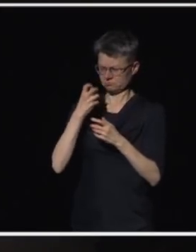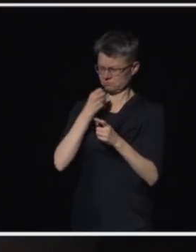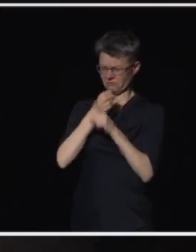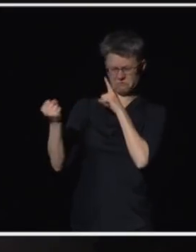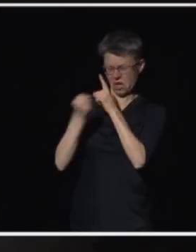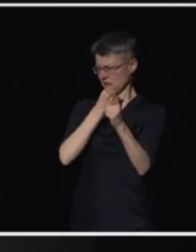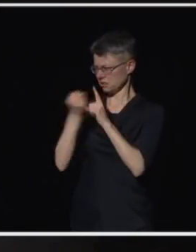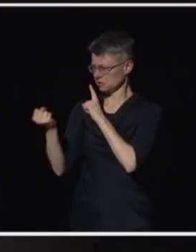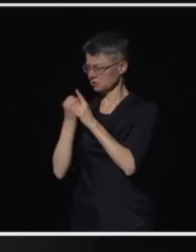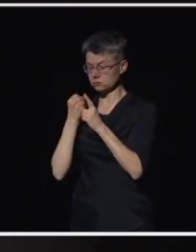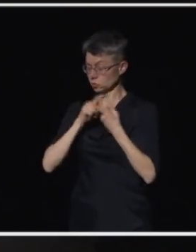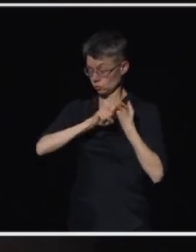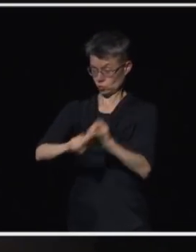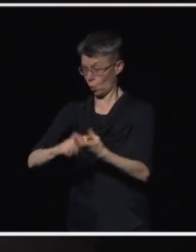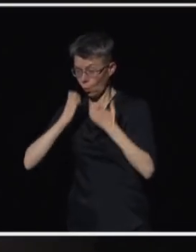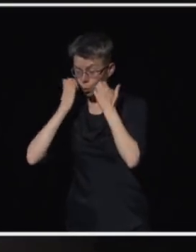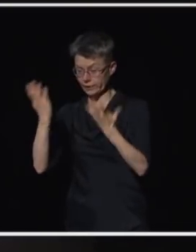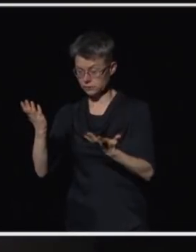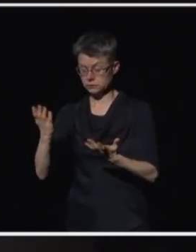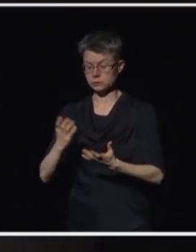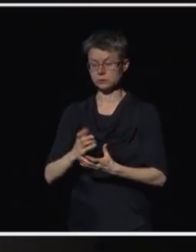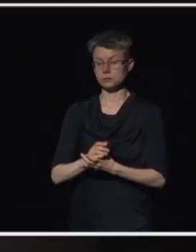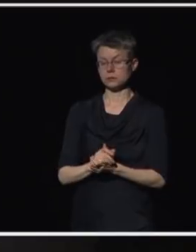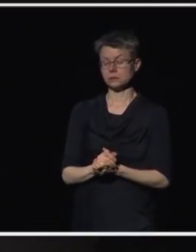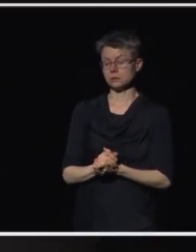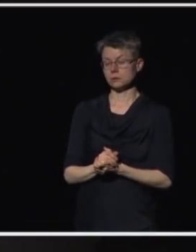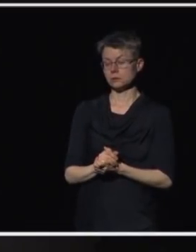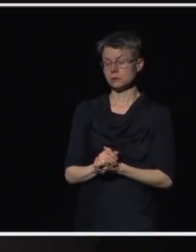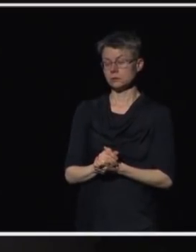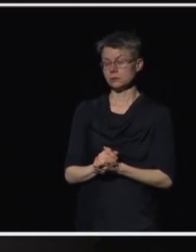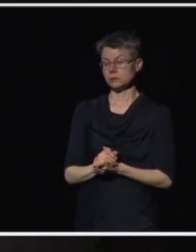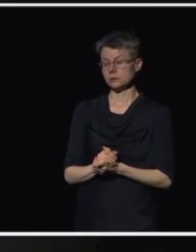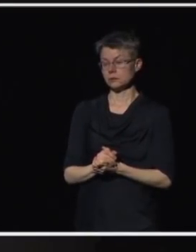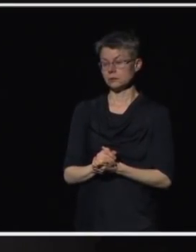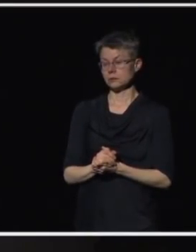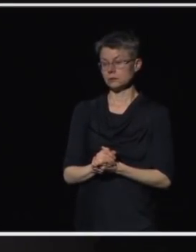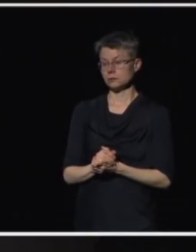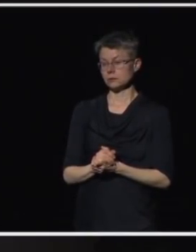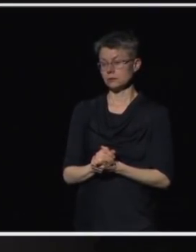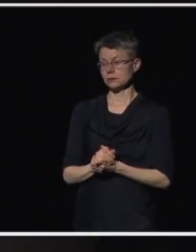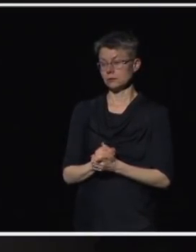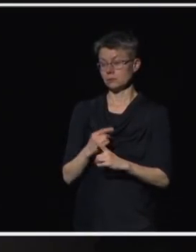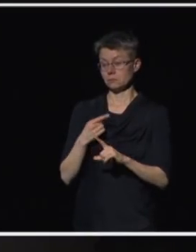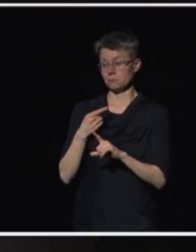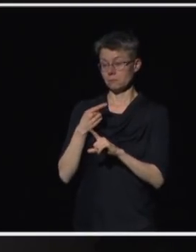Gun violence was a constant struggle but also just the fact that you getting jumped by somebody because they didn't live in --